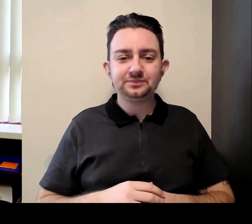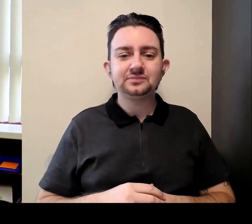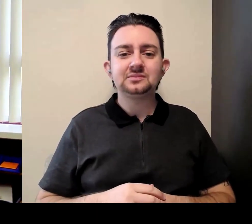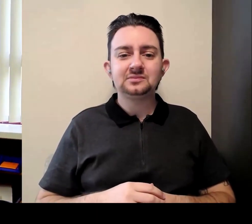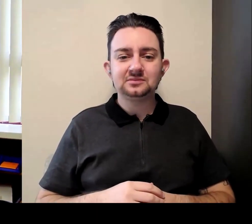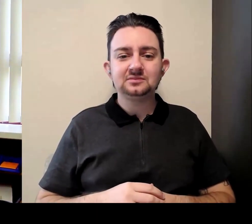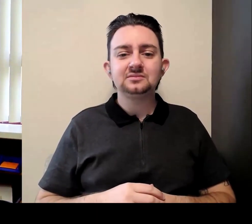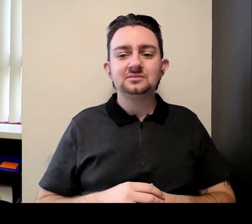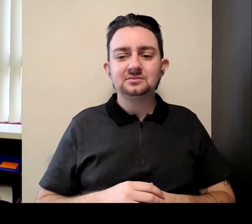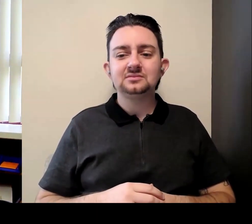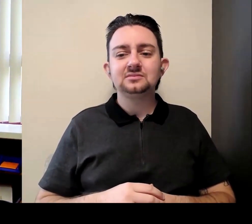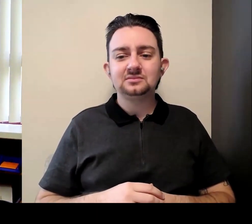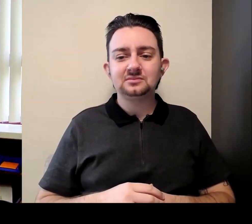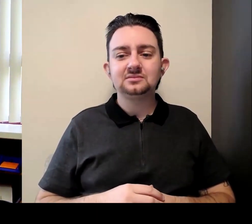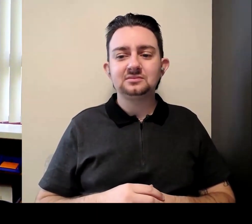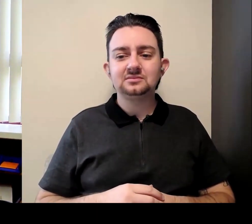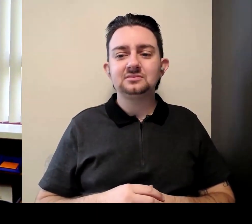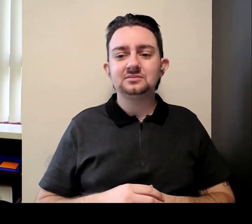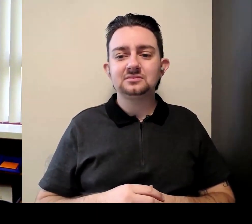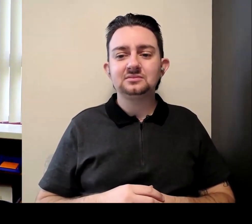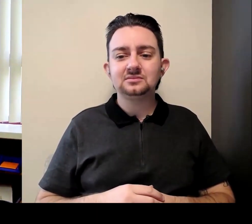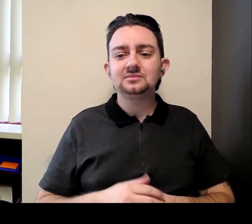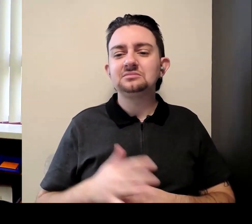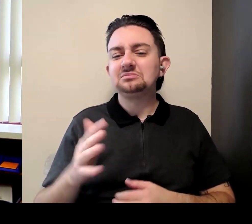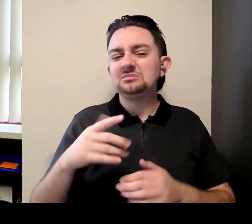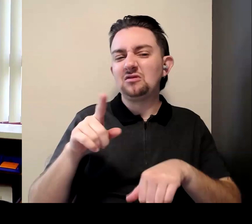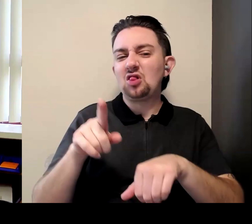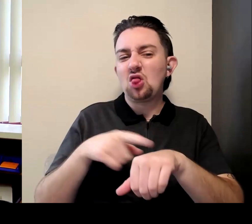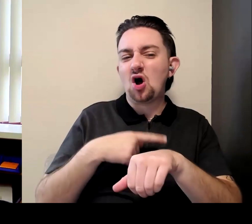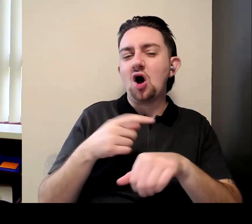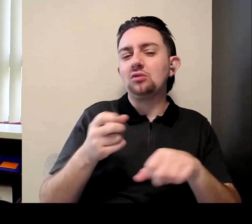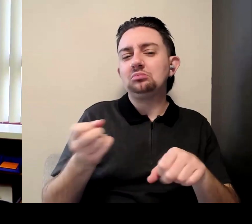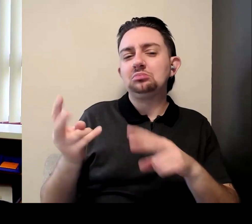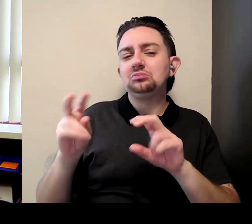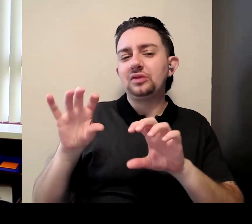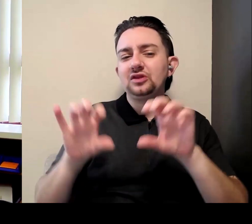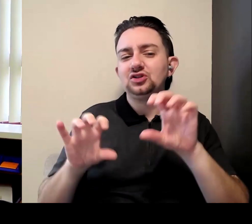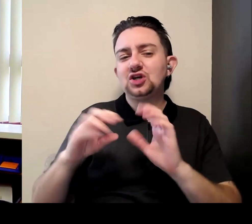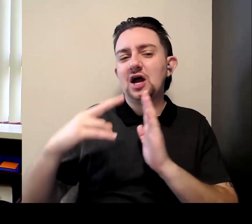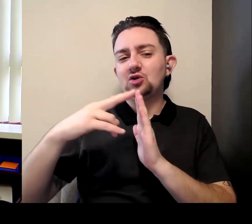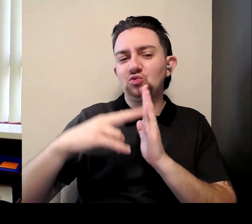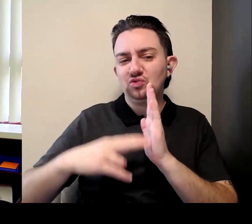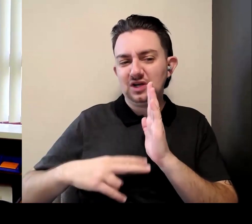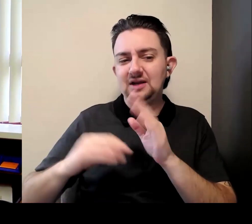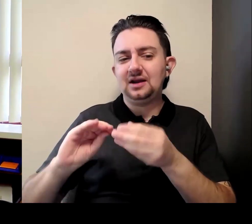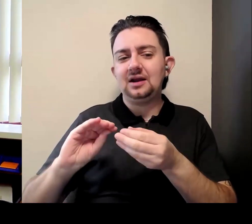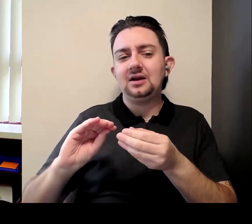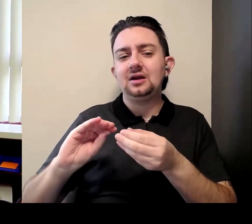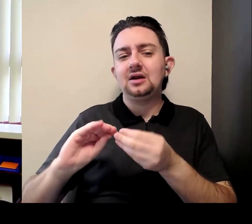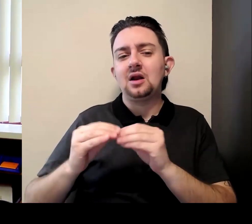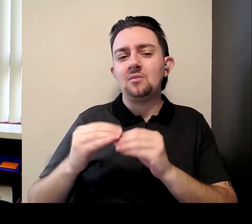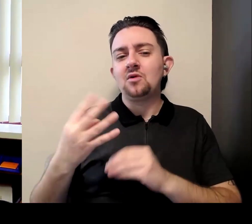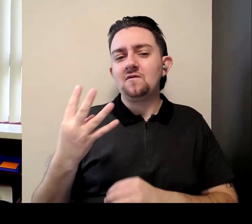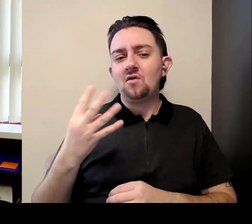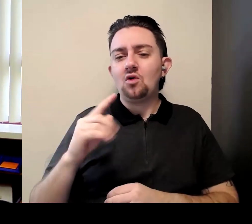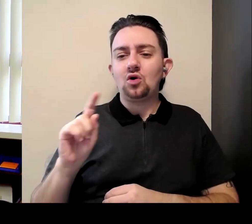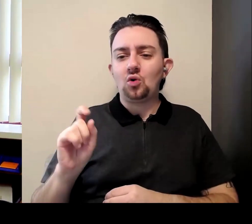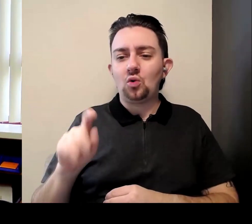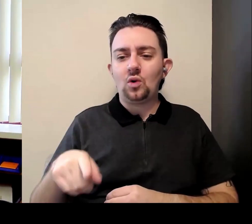So our next question is a bit of a long one. I would love to know more about the intersection of SLD and phase 3 CVI.